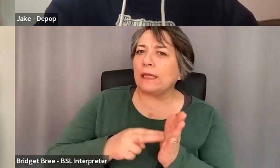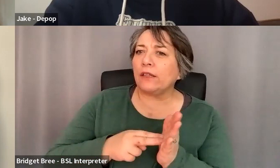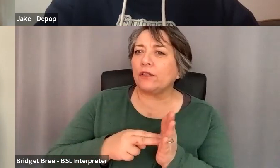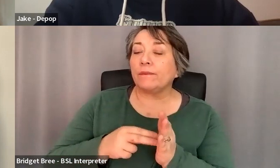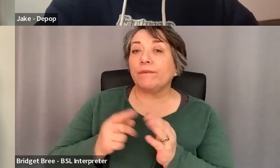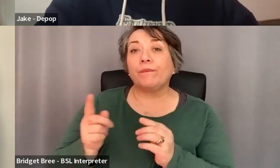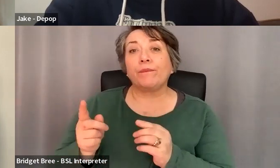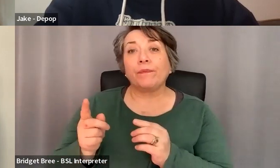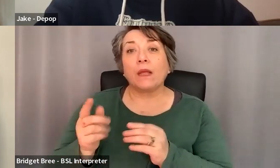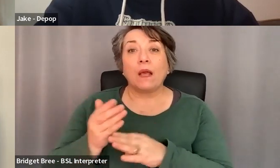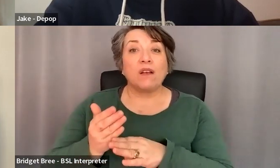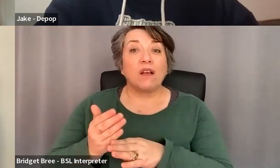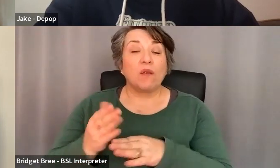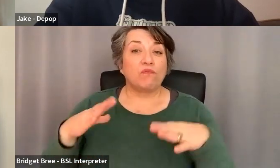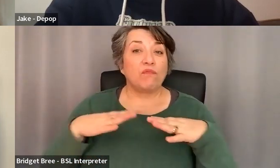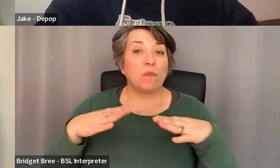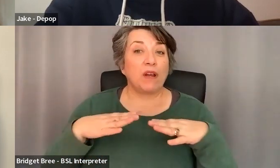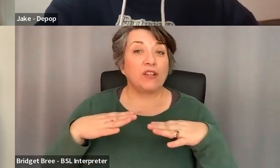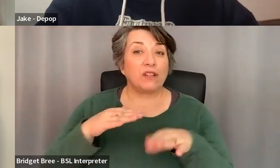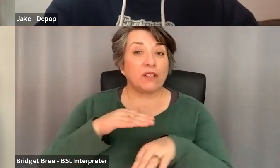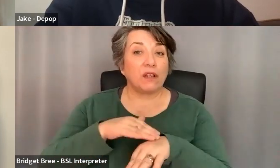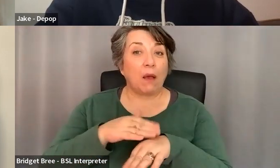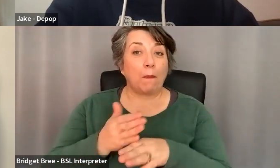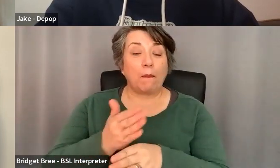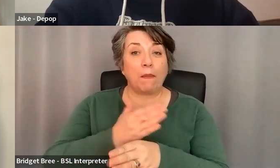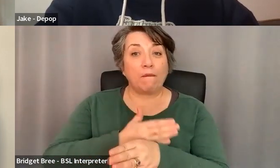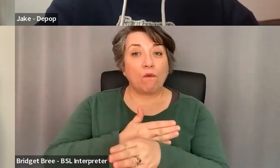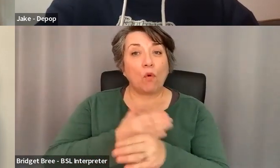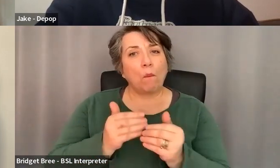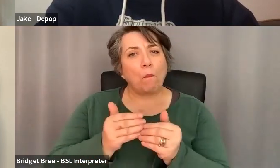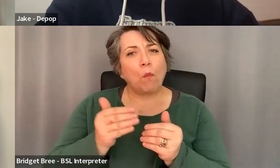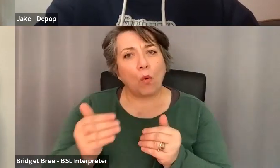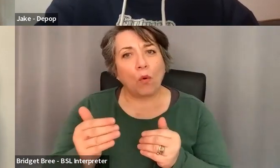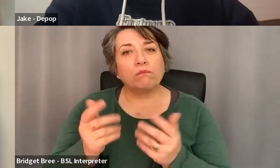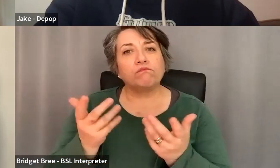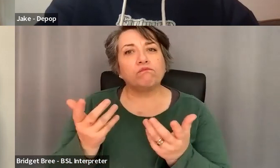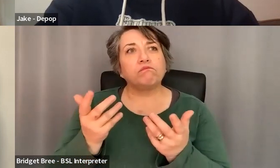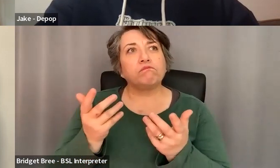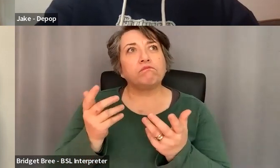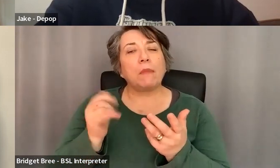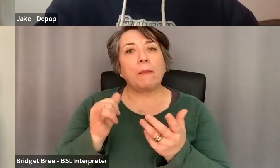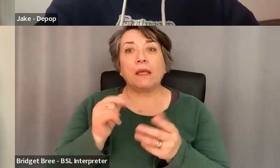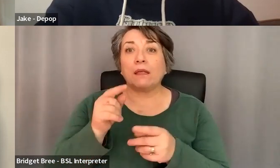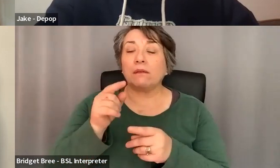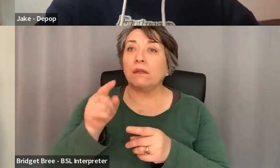Natasha, if you can walk through the adjustments we have, that will be helpful. Of course, we can think about times to prepare for the process or during. And we had an example where we changed the process meeting with the team and Perhaps before the process, or even during recently, we had an example whereby we changed